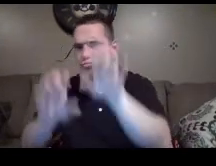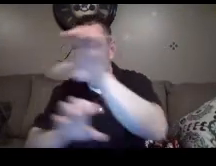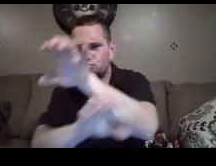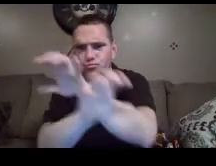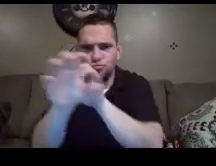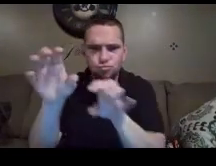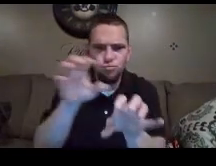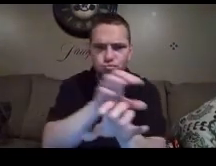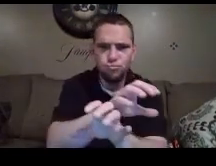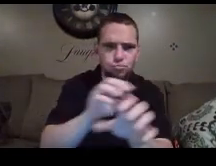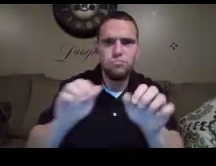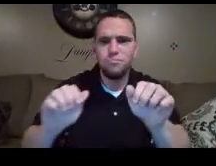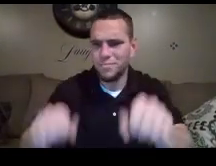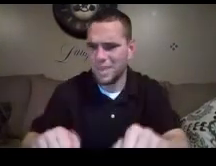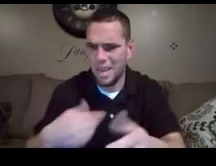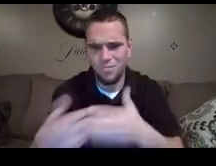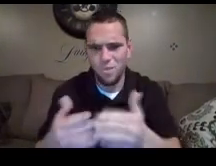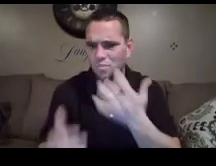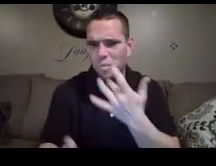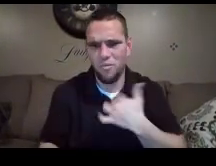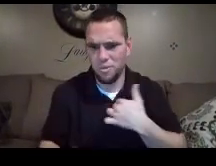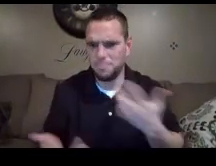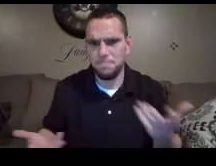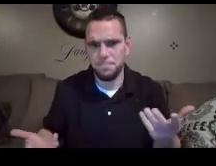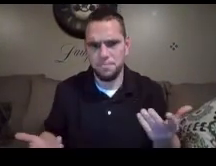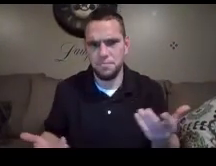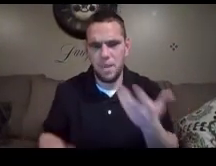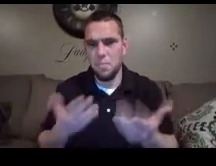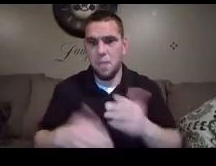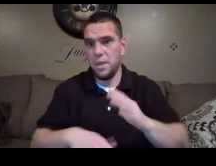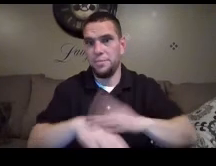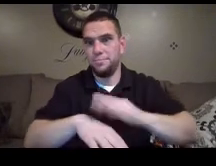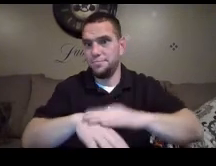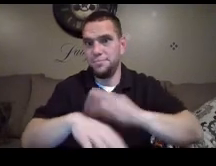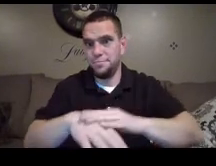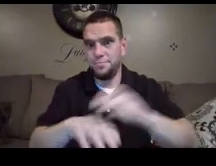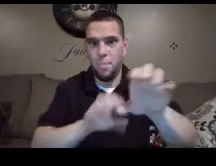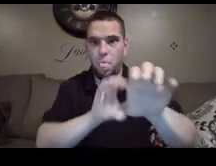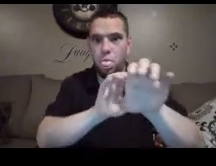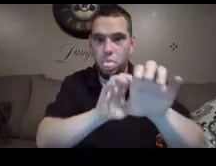the screenshot warning on top of it. The picture format does have some options